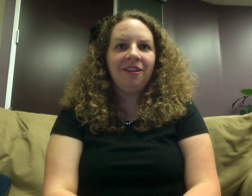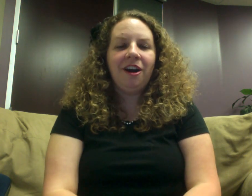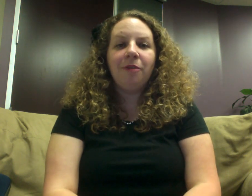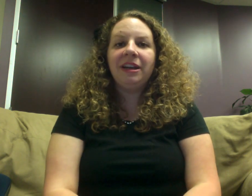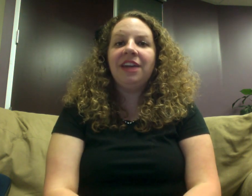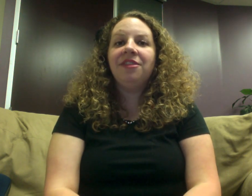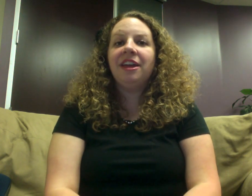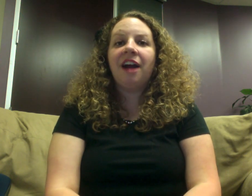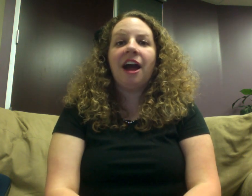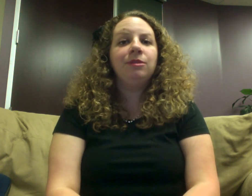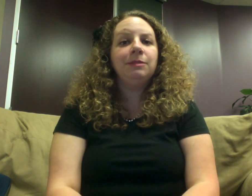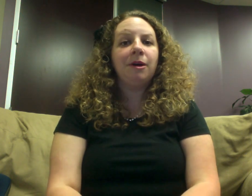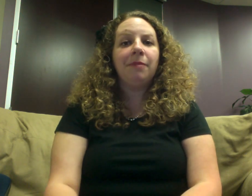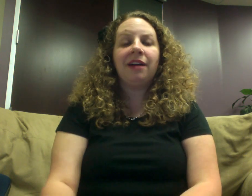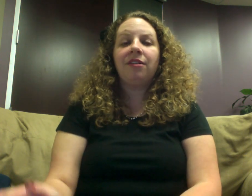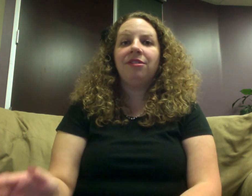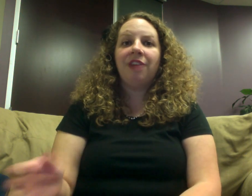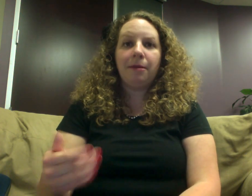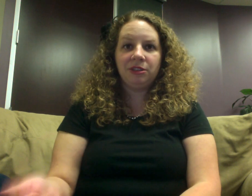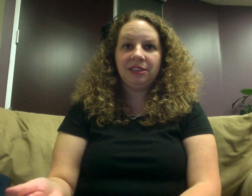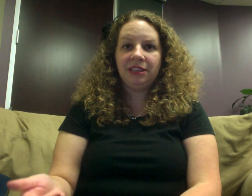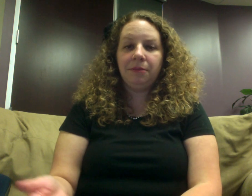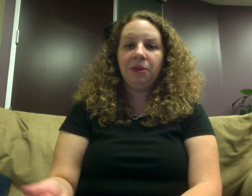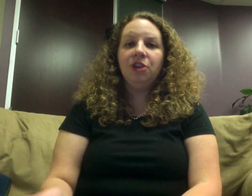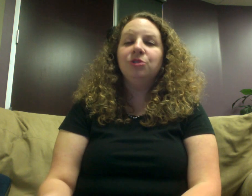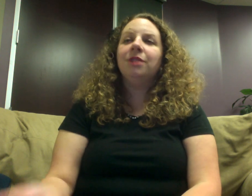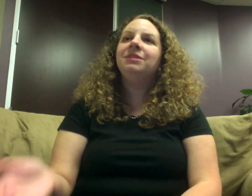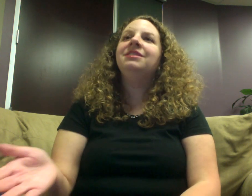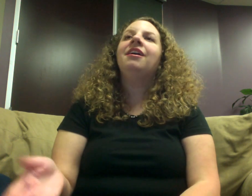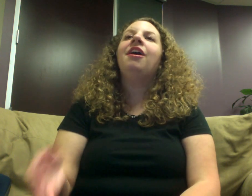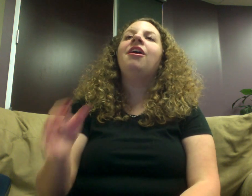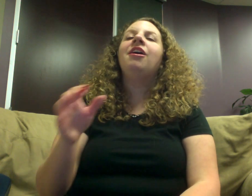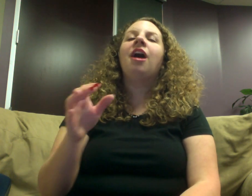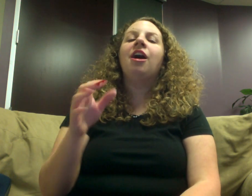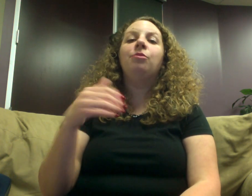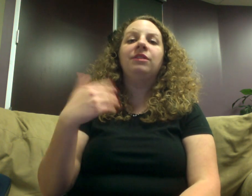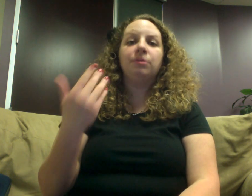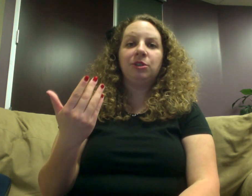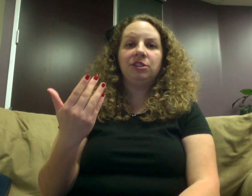Alrighty and then I will spell back that person's name. So I would say, whenever the person